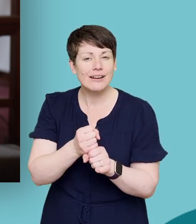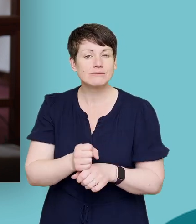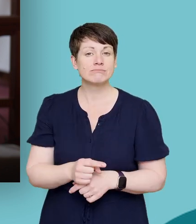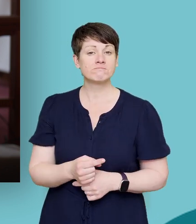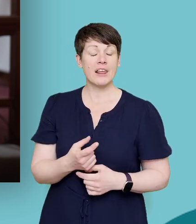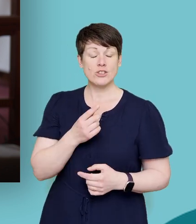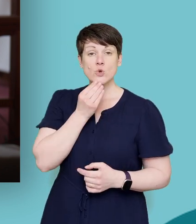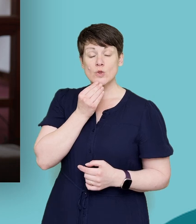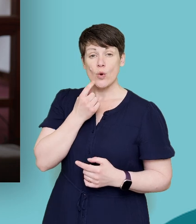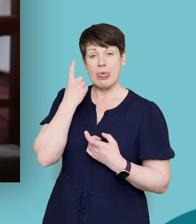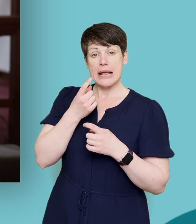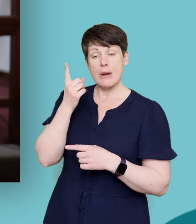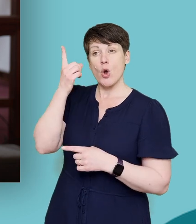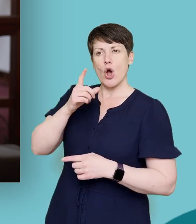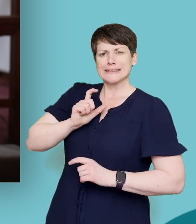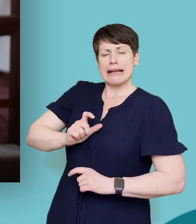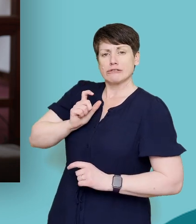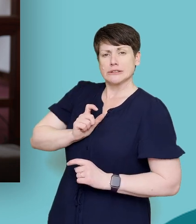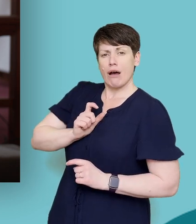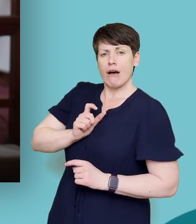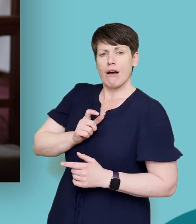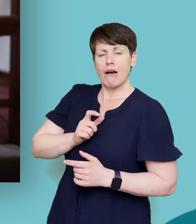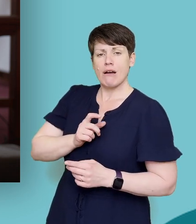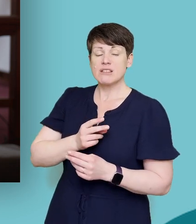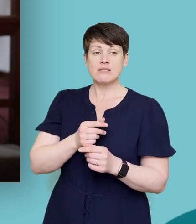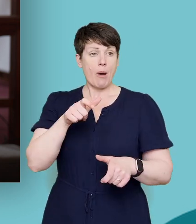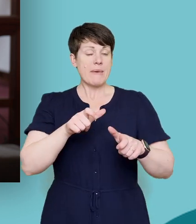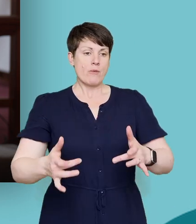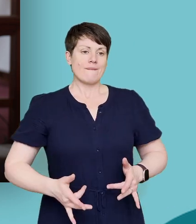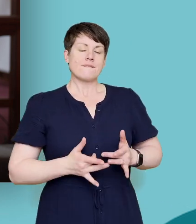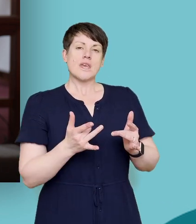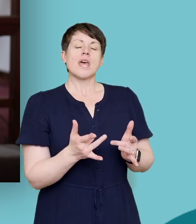Some people find it a challenging thing to understand and get their heads around.